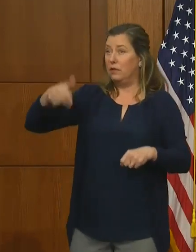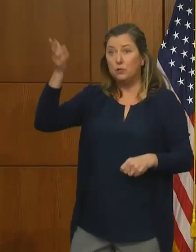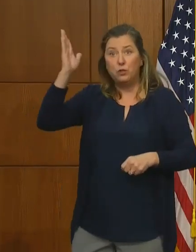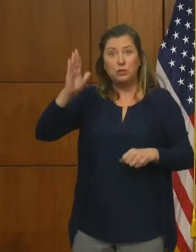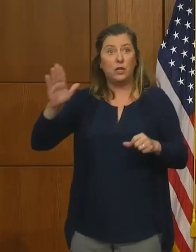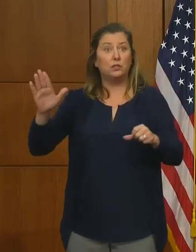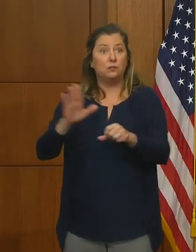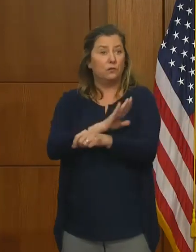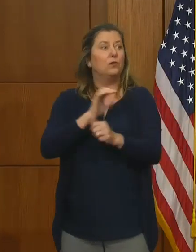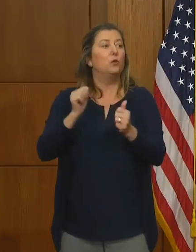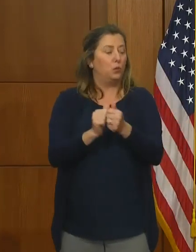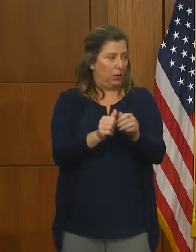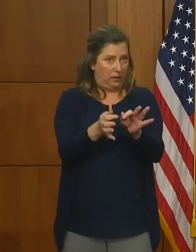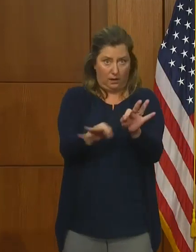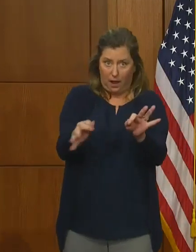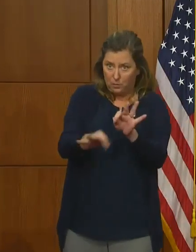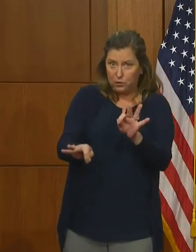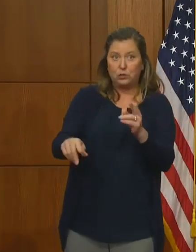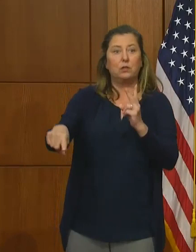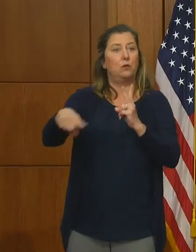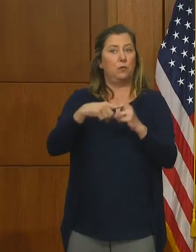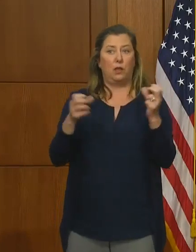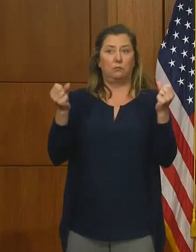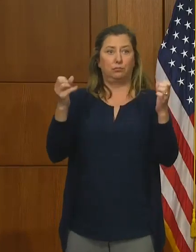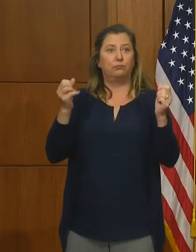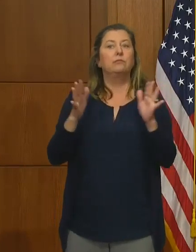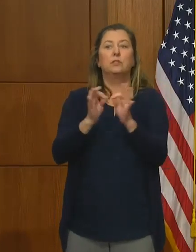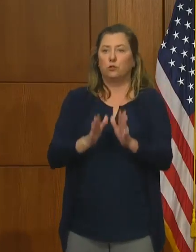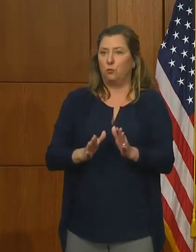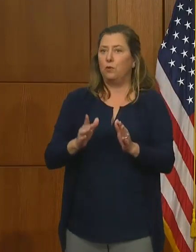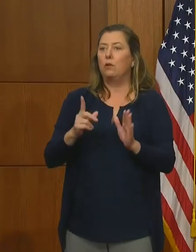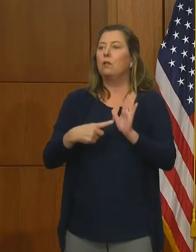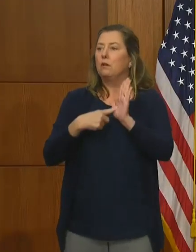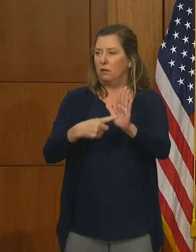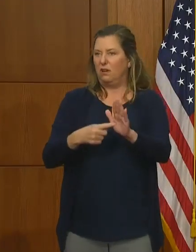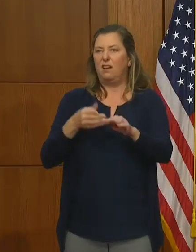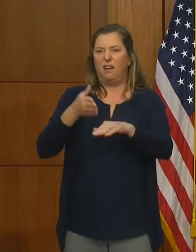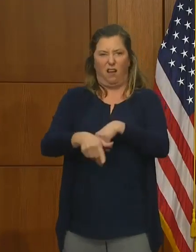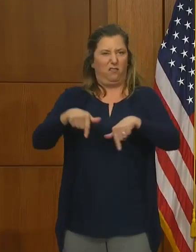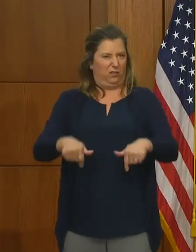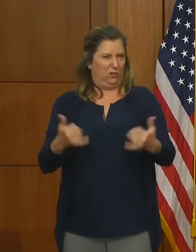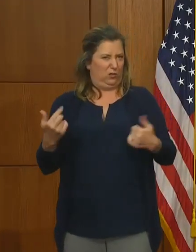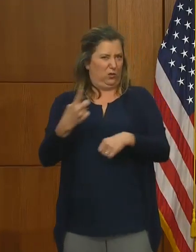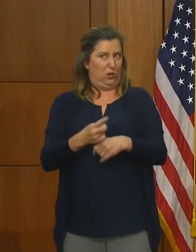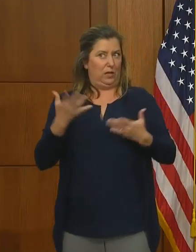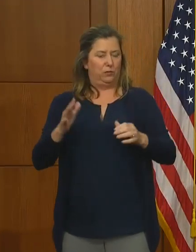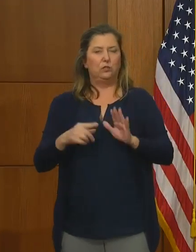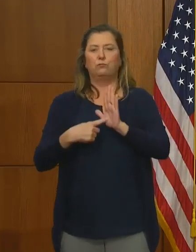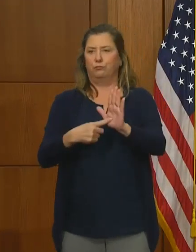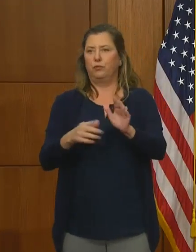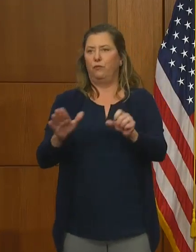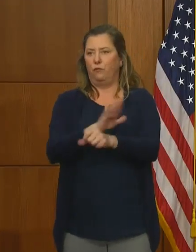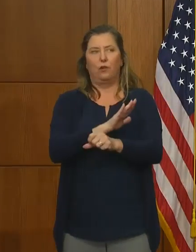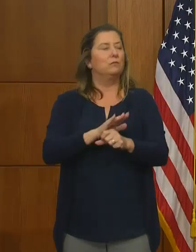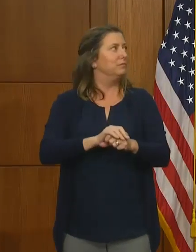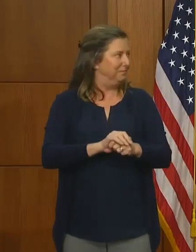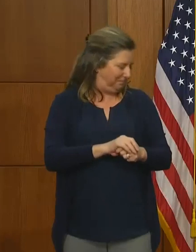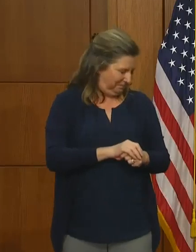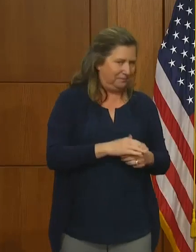MAKE A FULL VERSION OF THIS PRESENTATION WITH CLOSED CAPTIONING AND SIGN LANGUAGE